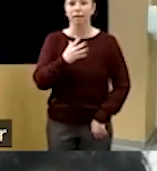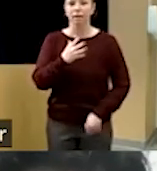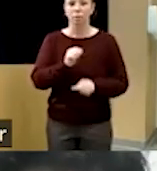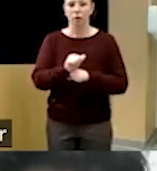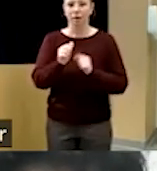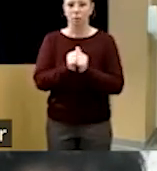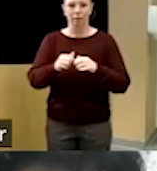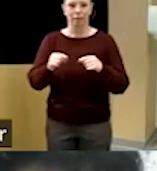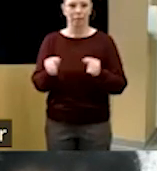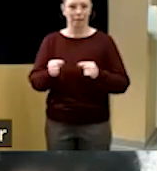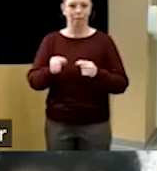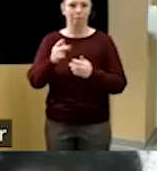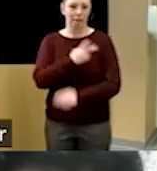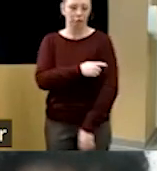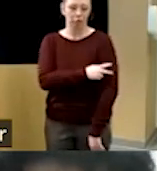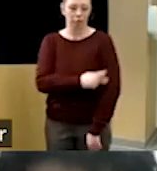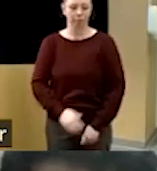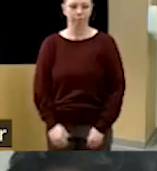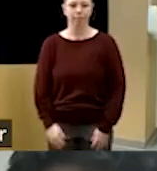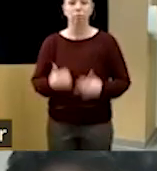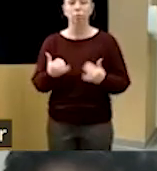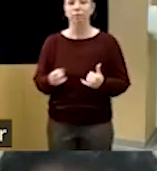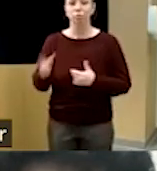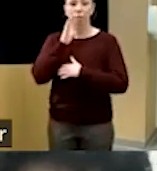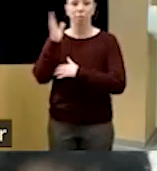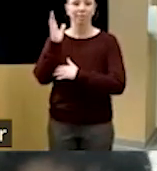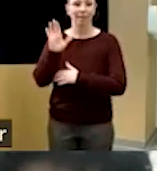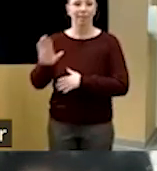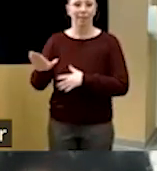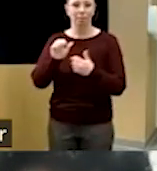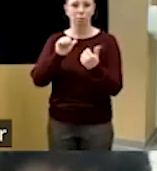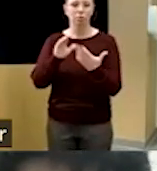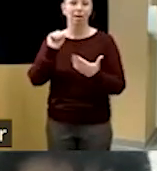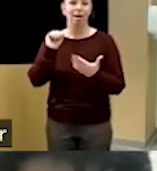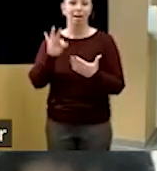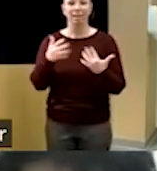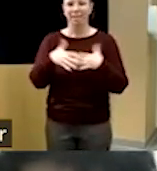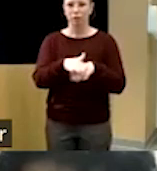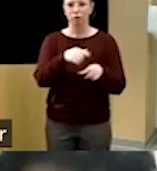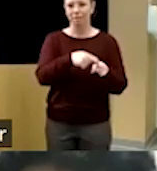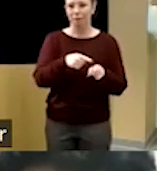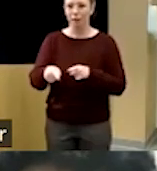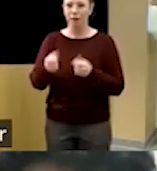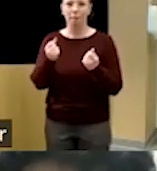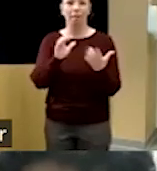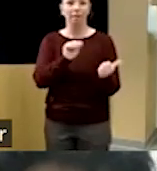today she's going to present their model of interdisciplinary multimodal therapy for